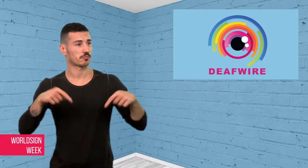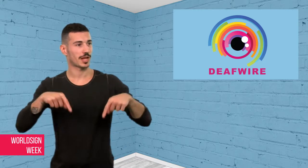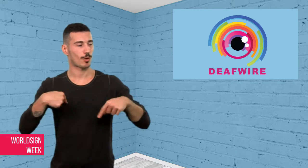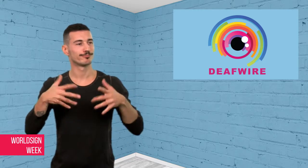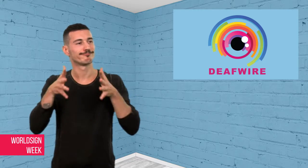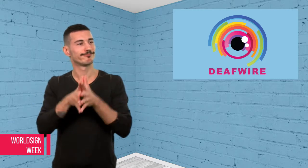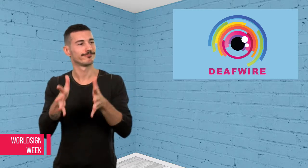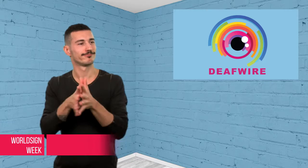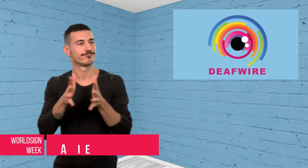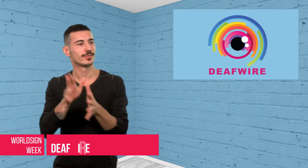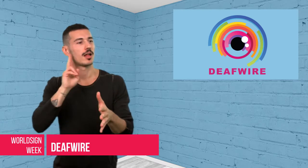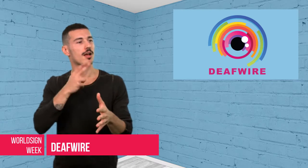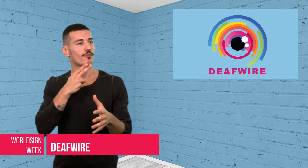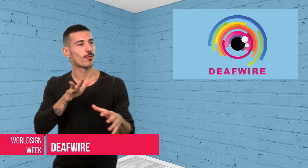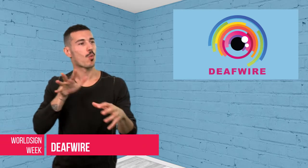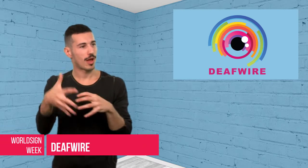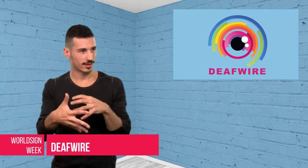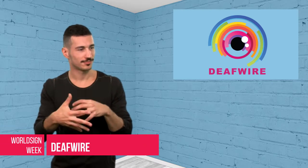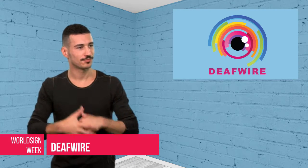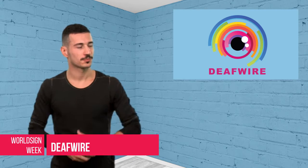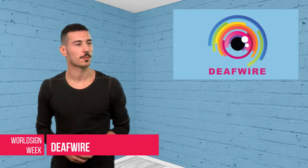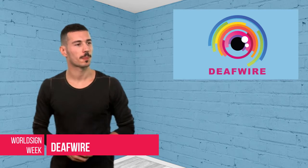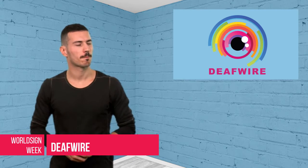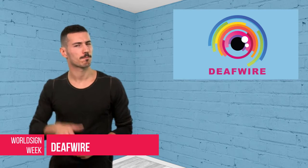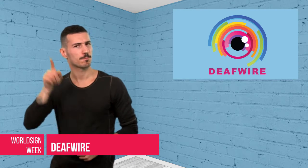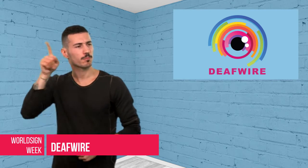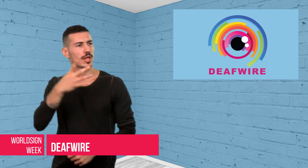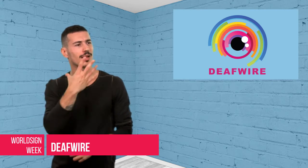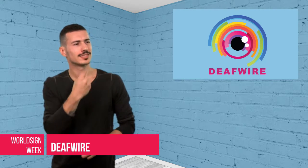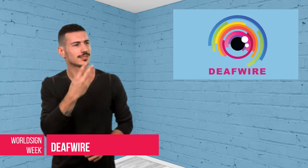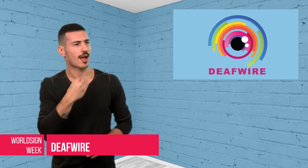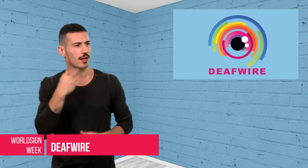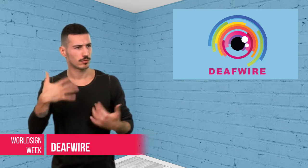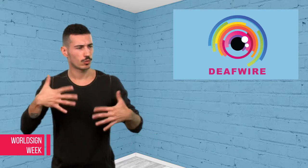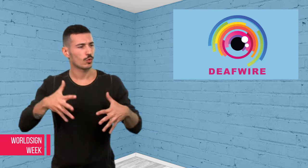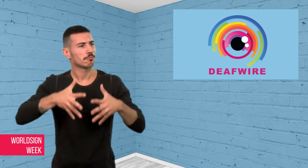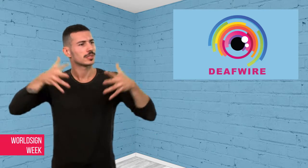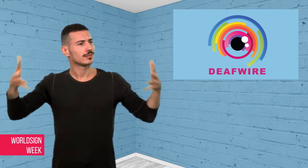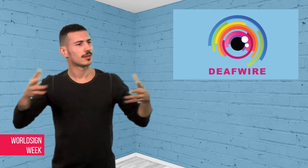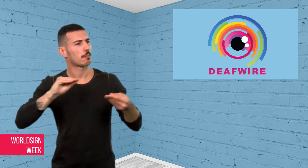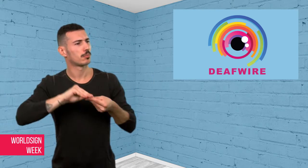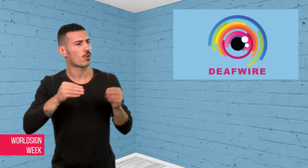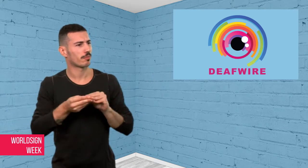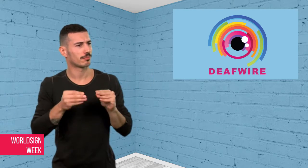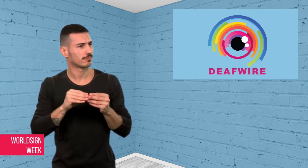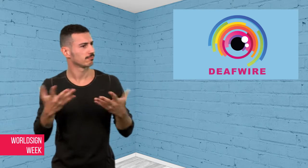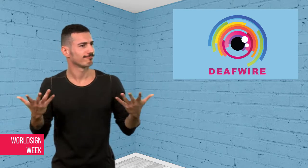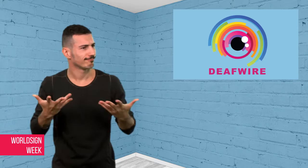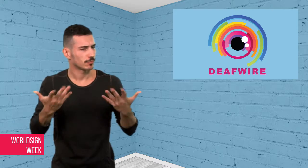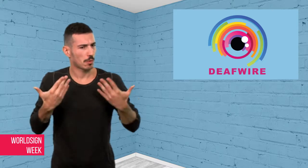and your back with Deafwire. Modern day slavery is big problem in Israel.